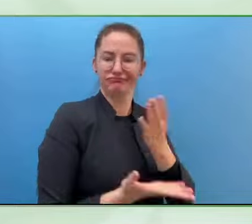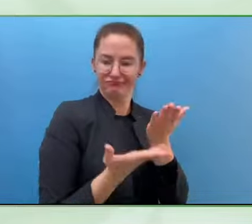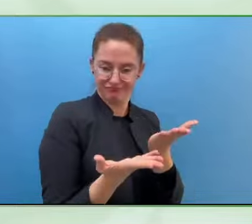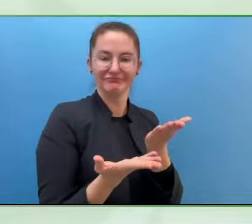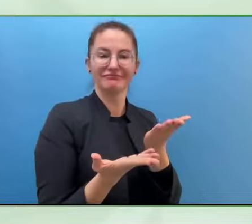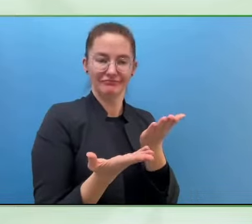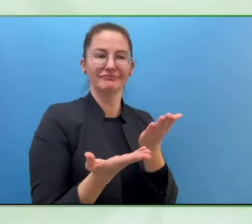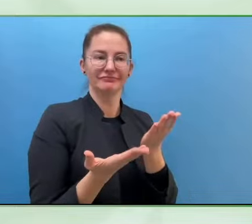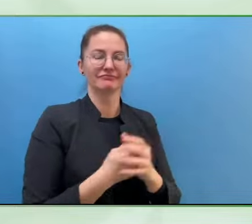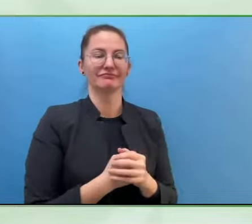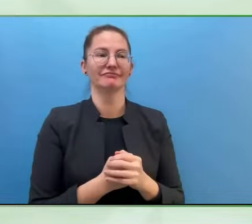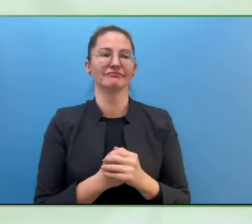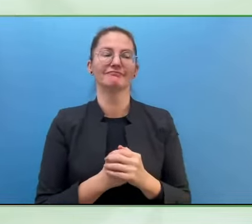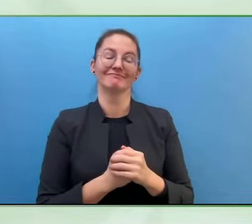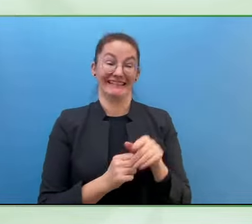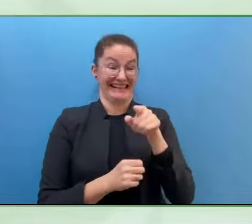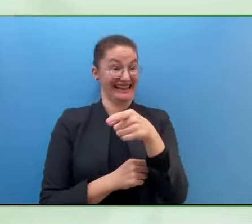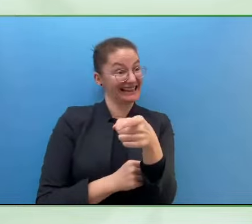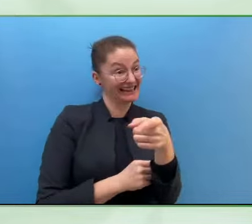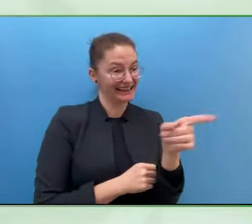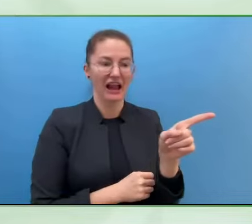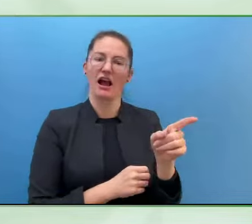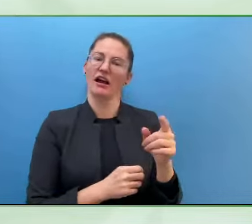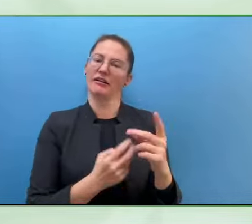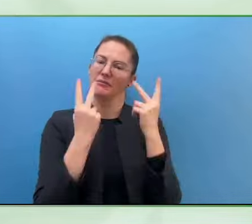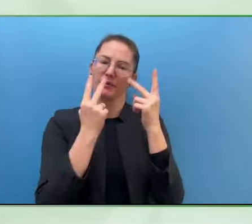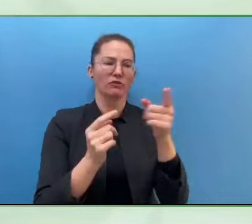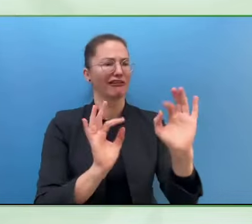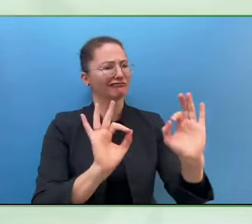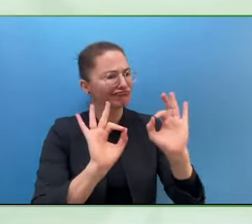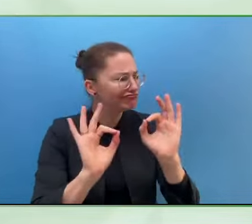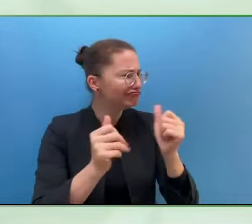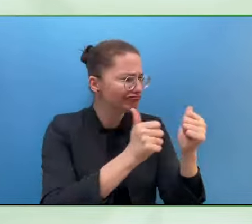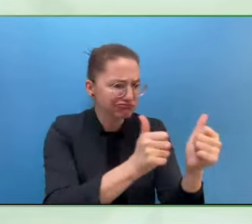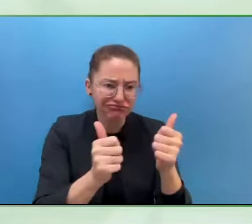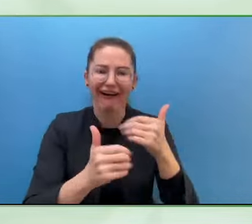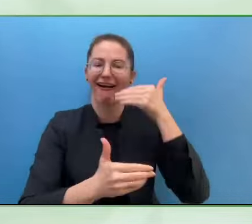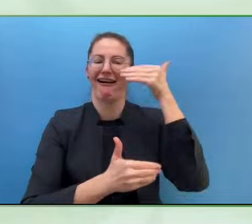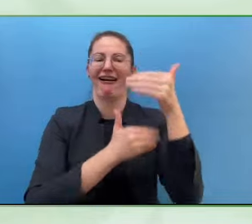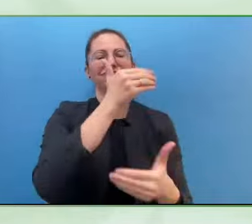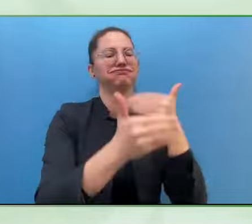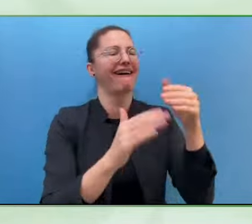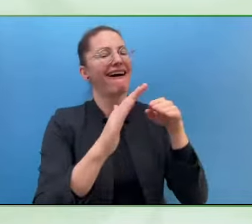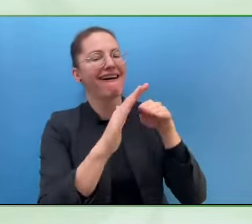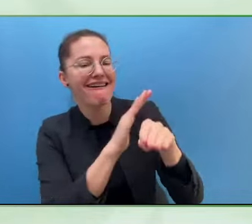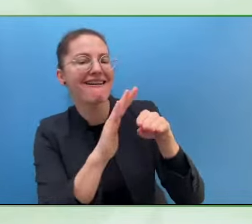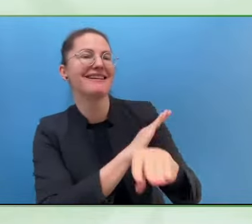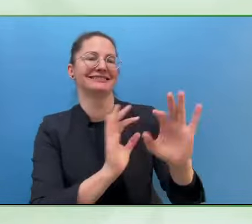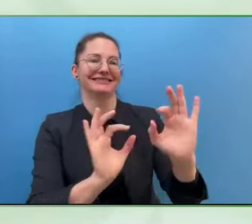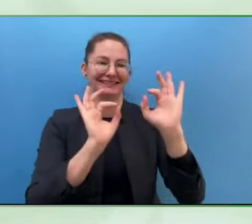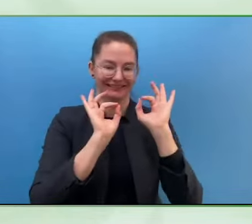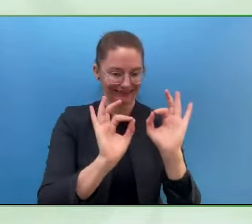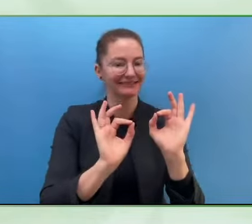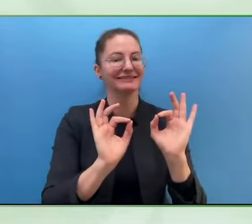And also inclusion here is the topic, it is the main theme of the conference.